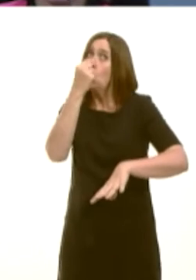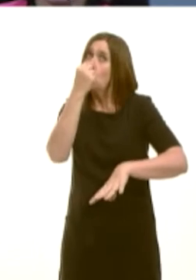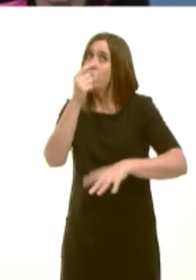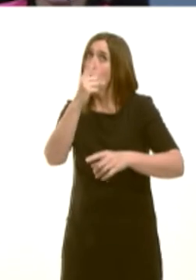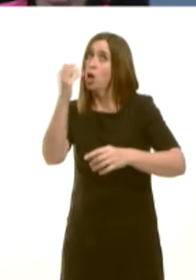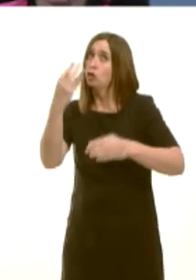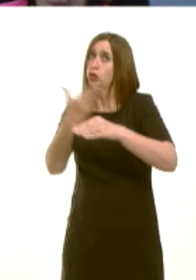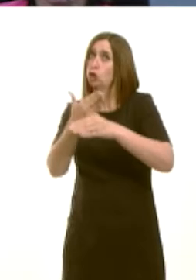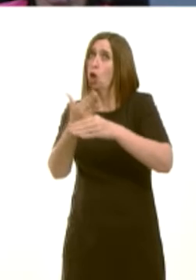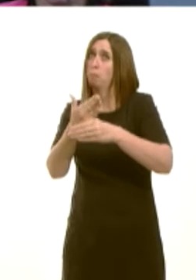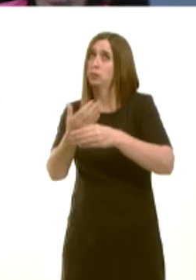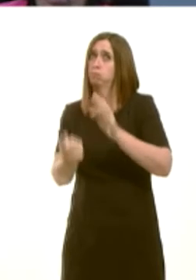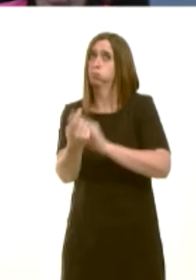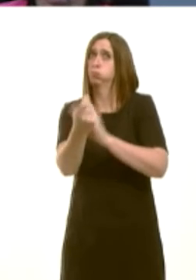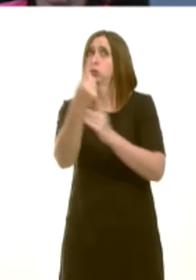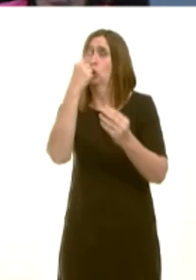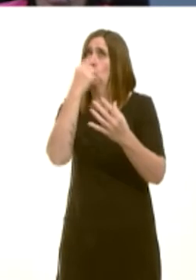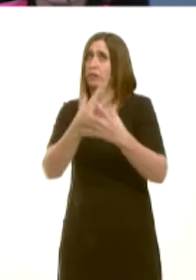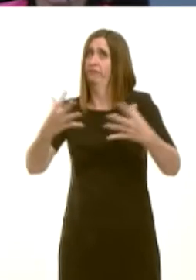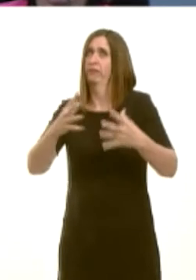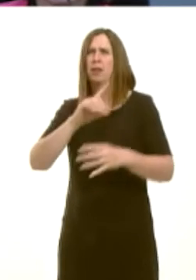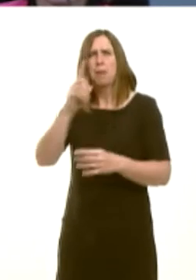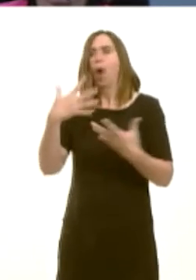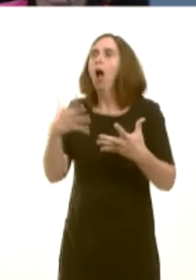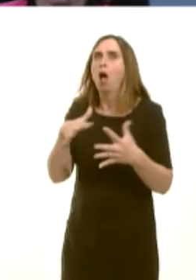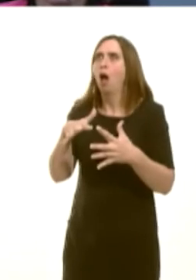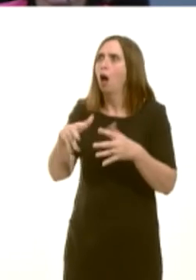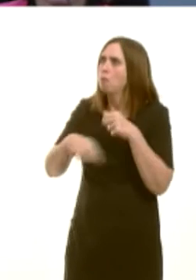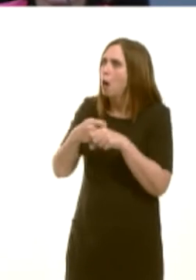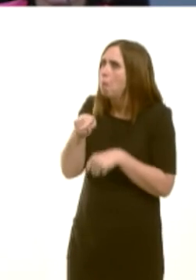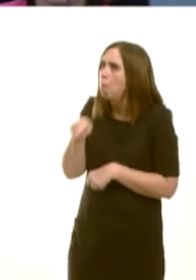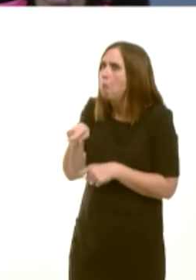to actually find out what Mr Goldstoneís role is within the Government. It is clear